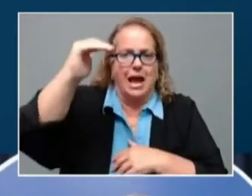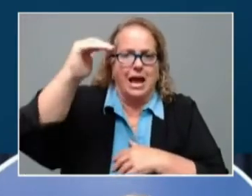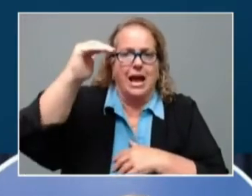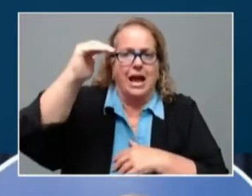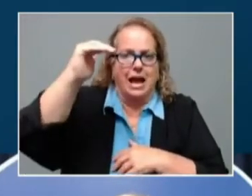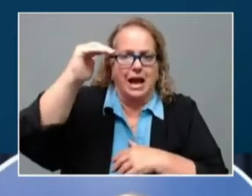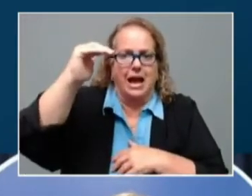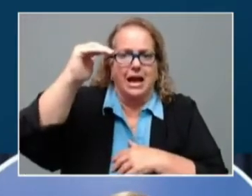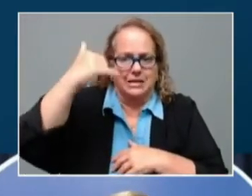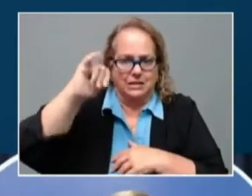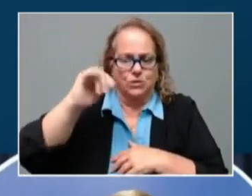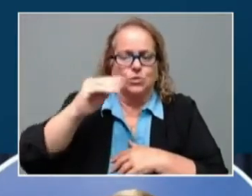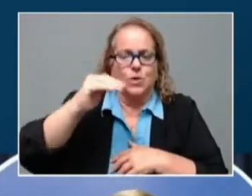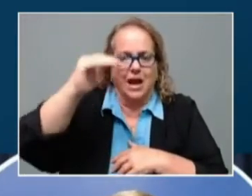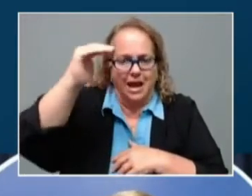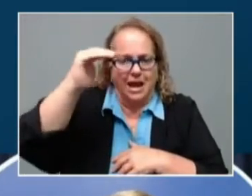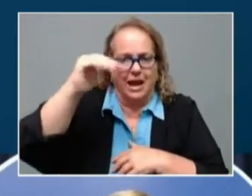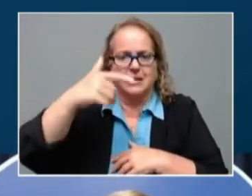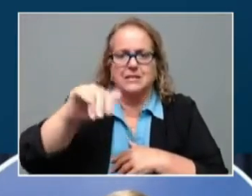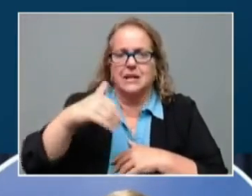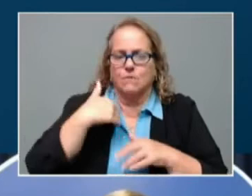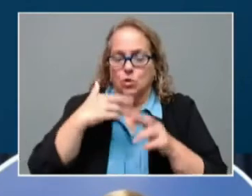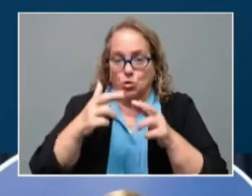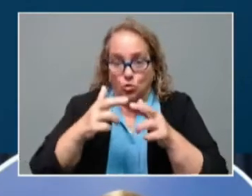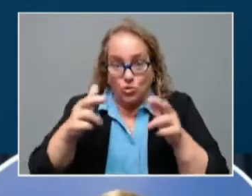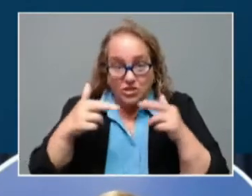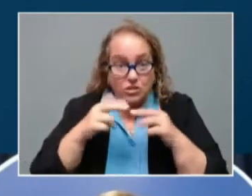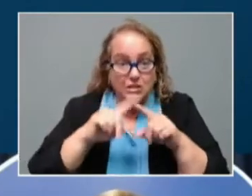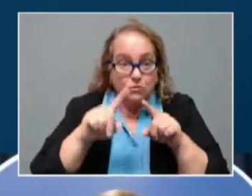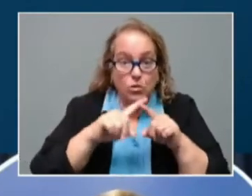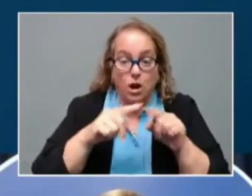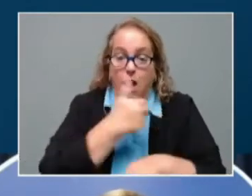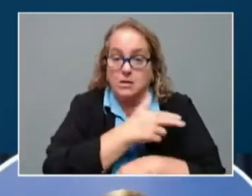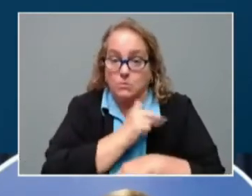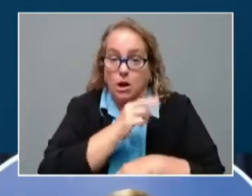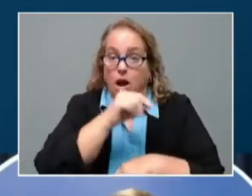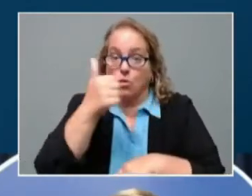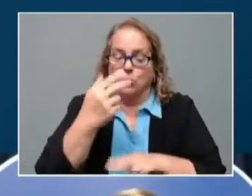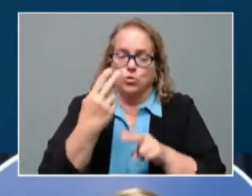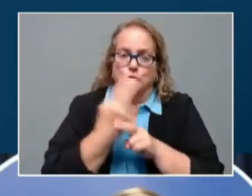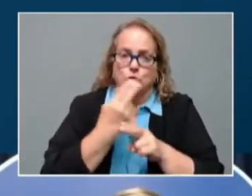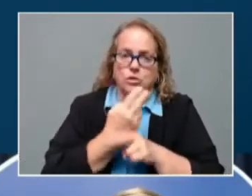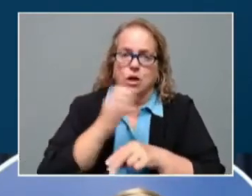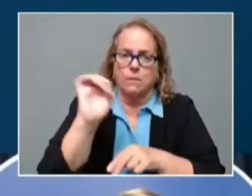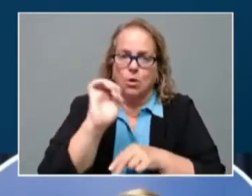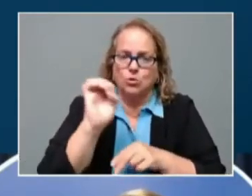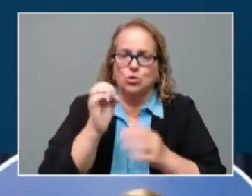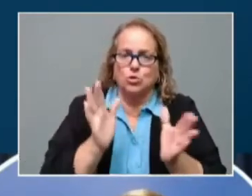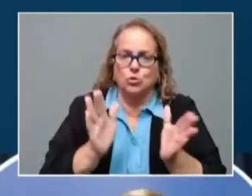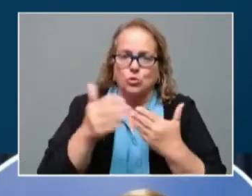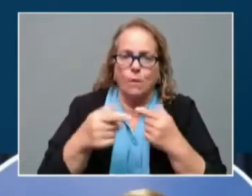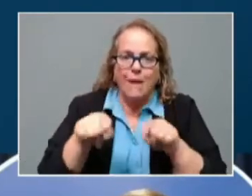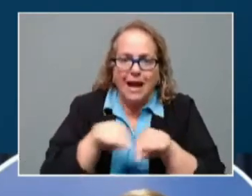has regional hospitals and others using emergency rooms as I see us. And and